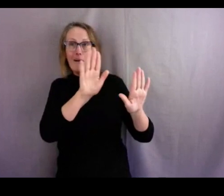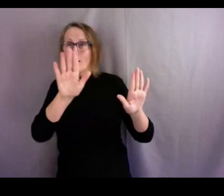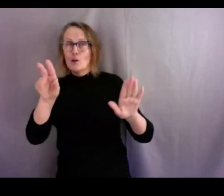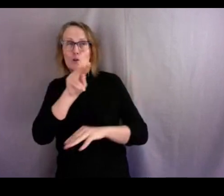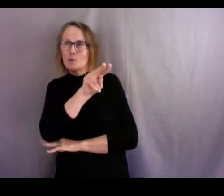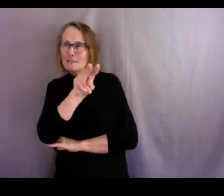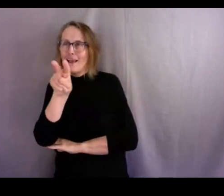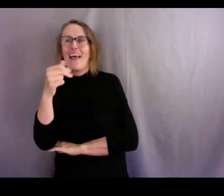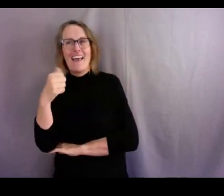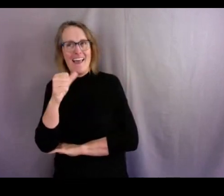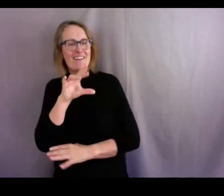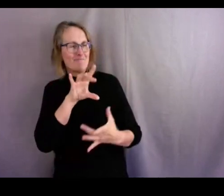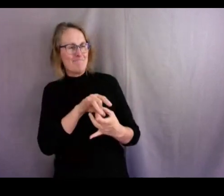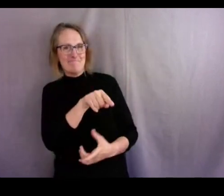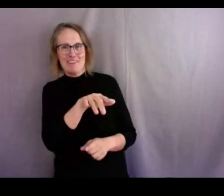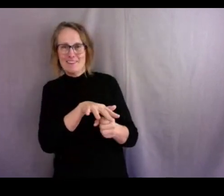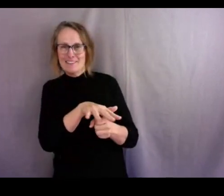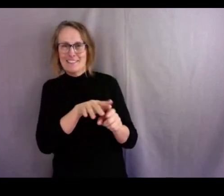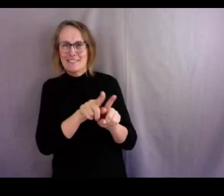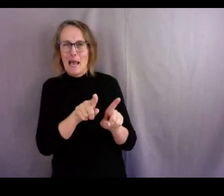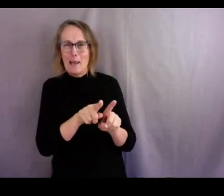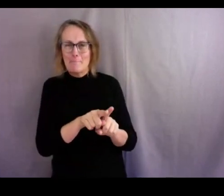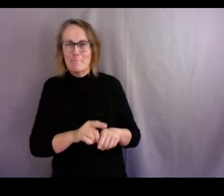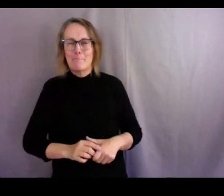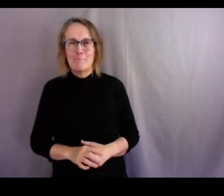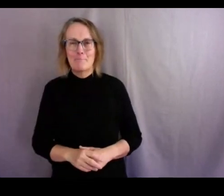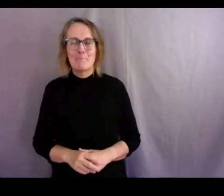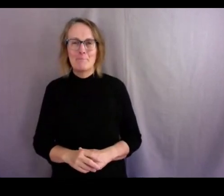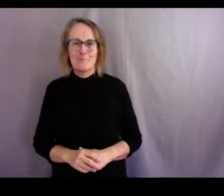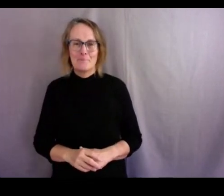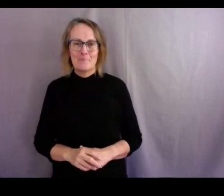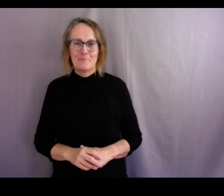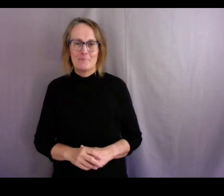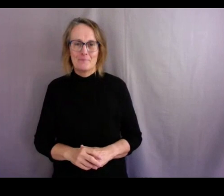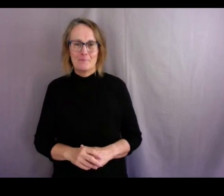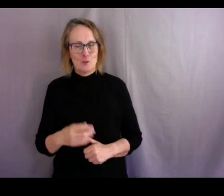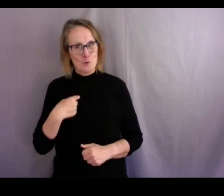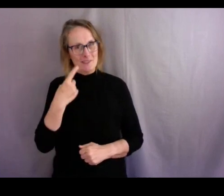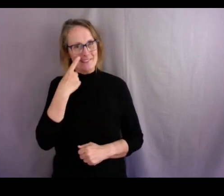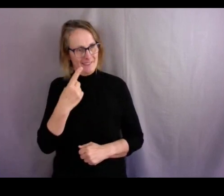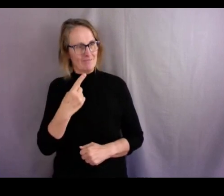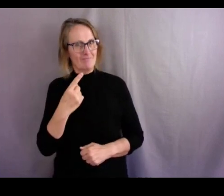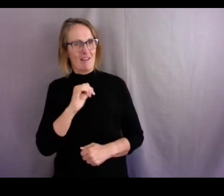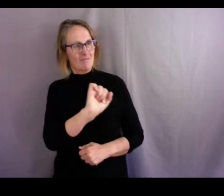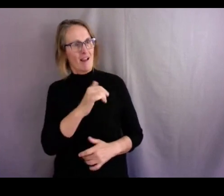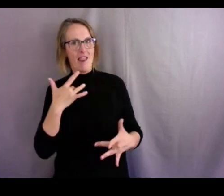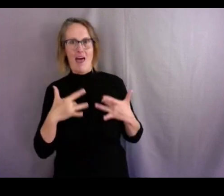as well as a host of other signs of, then contemporary life in Tahiti.